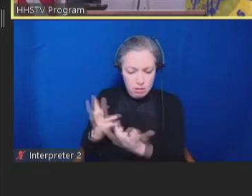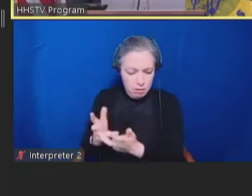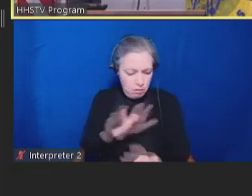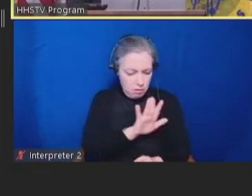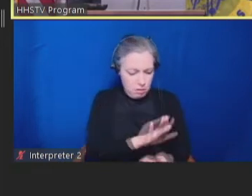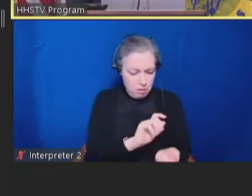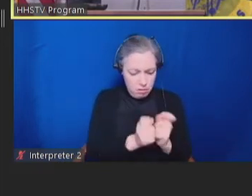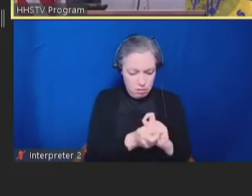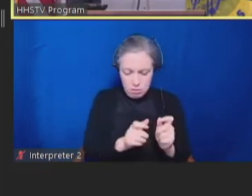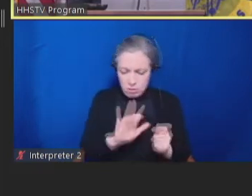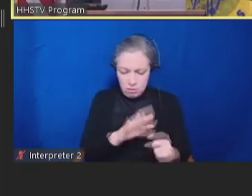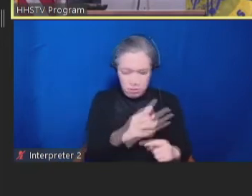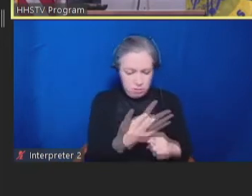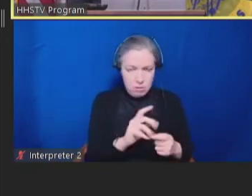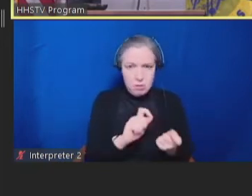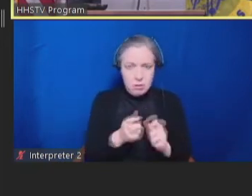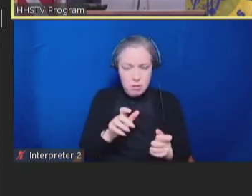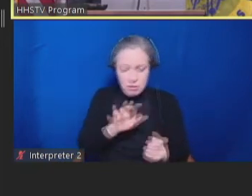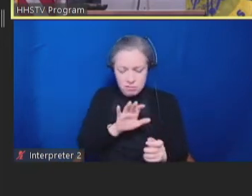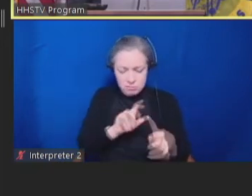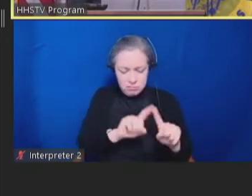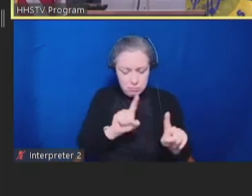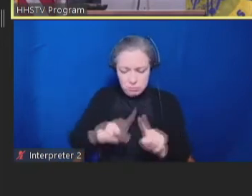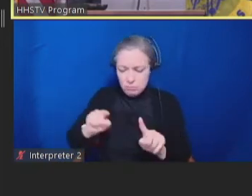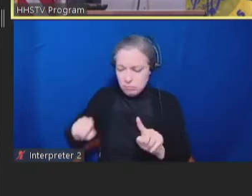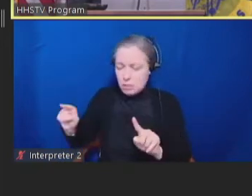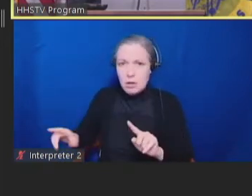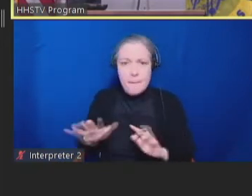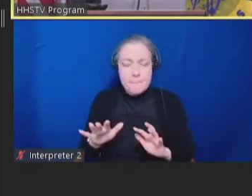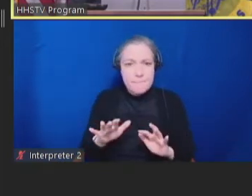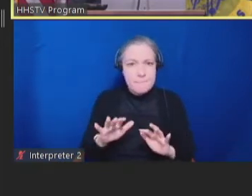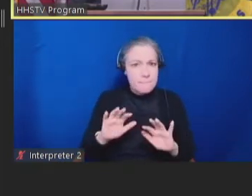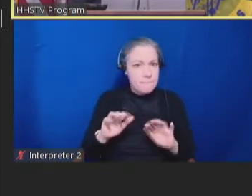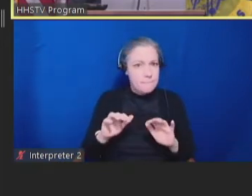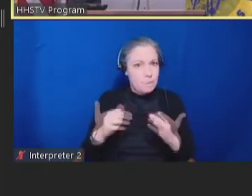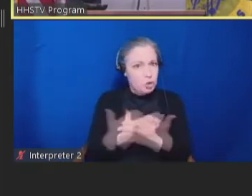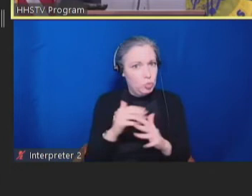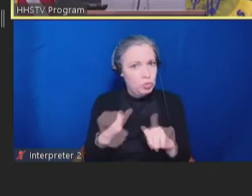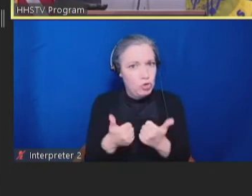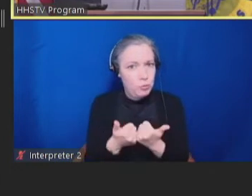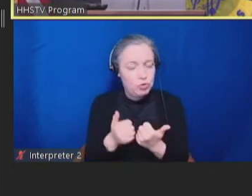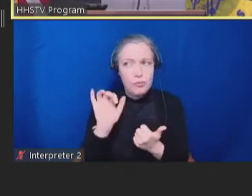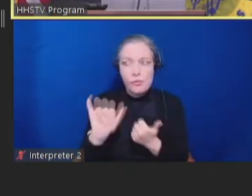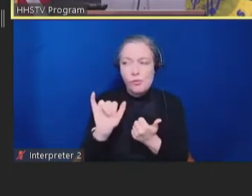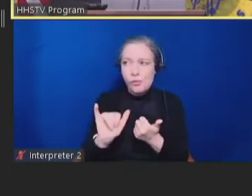namely, what would be the optimal strategy to select these mutations,